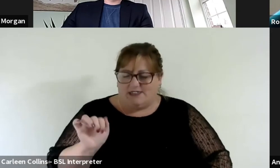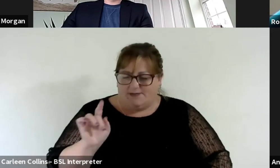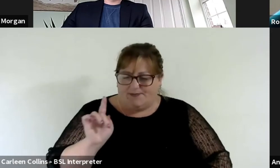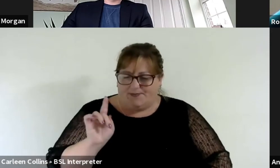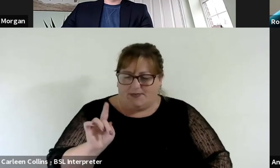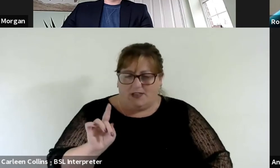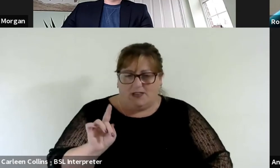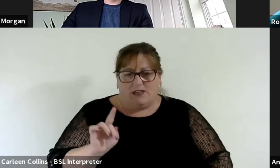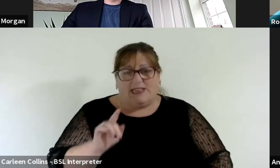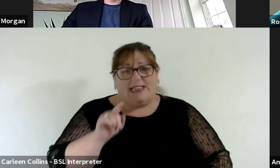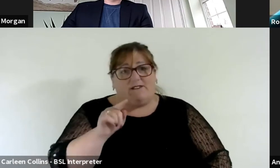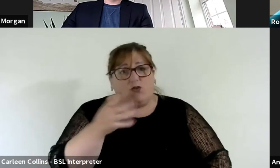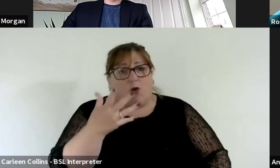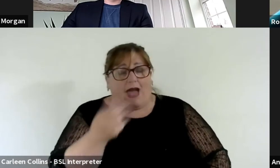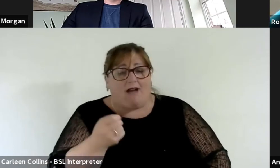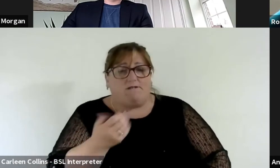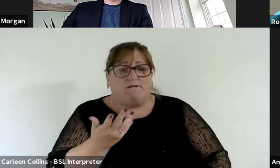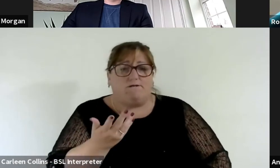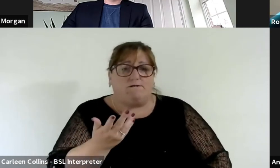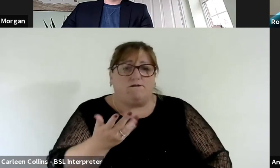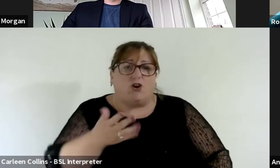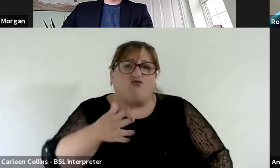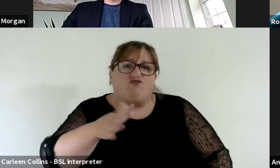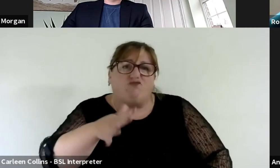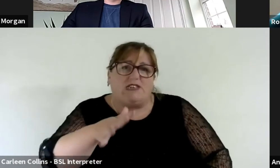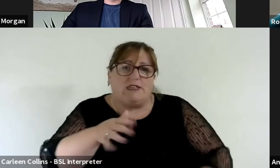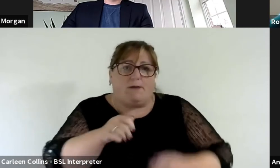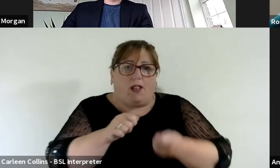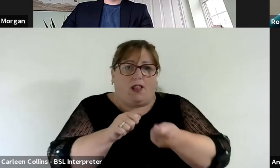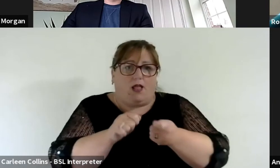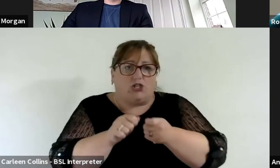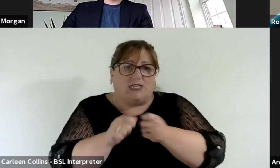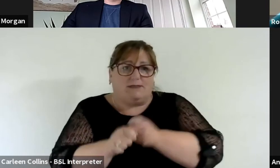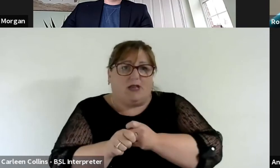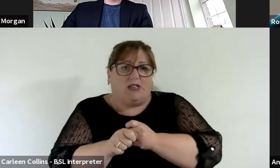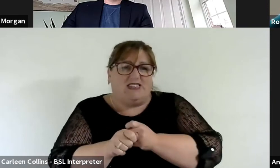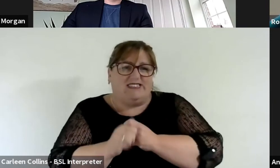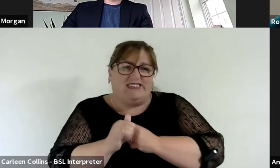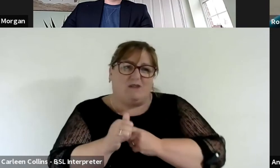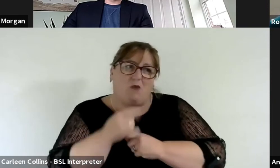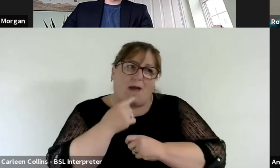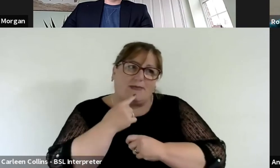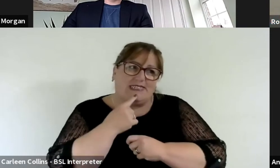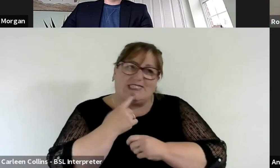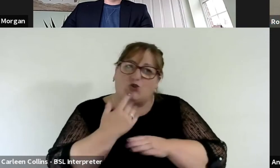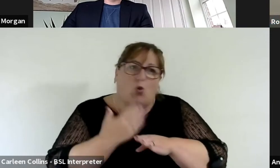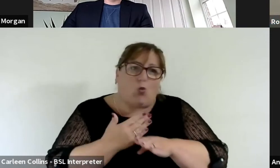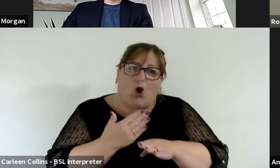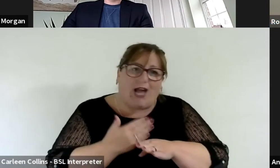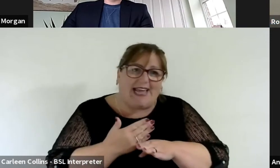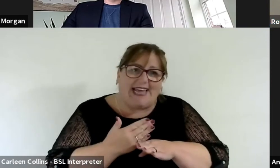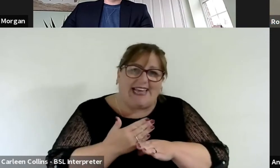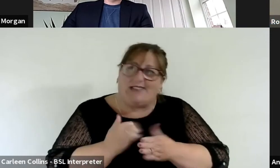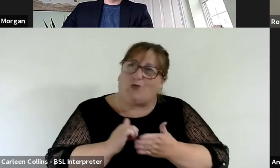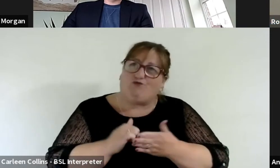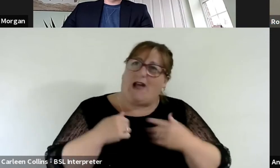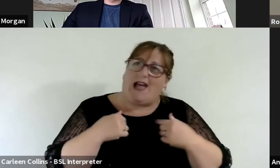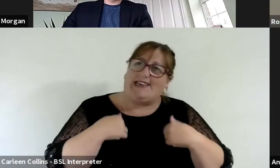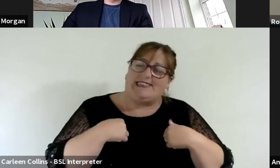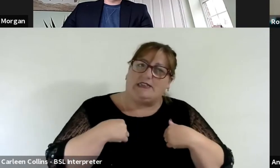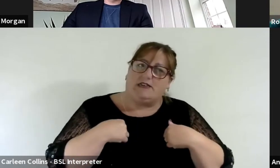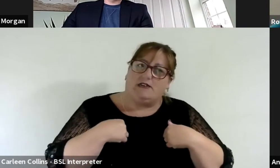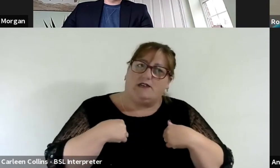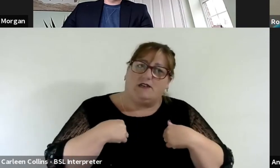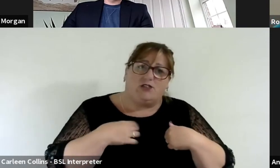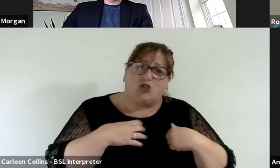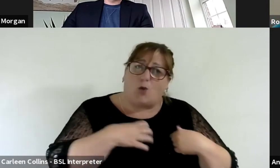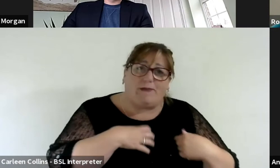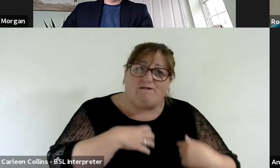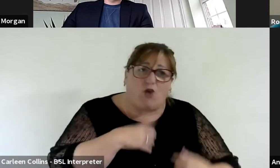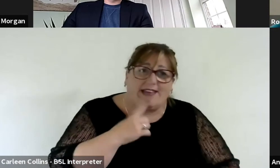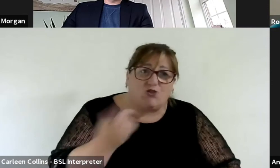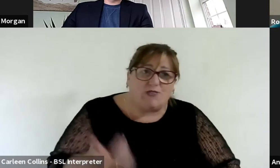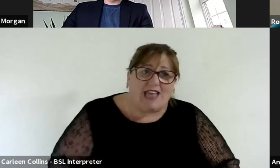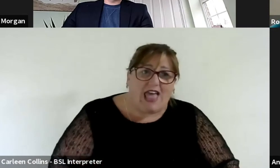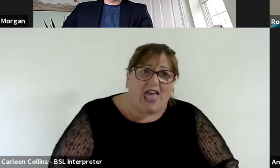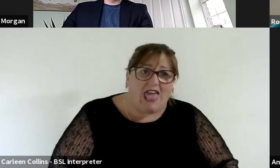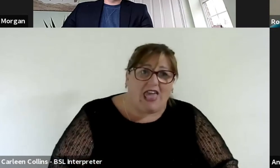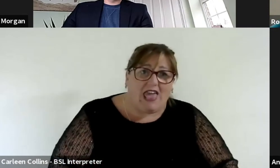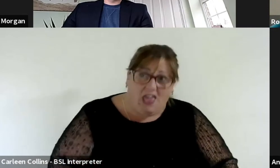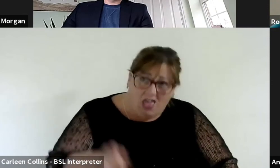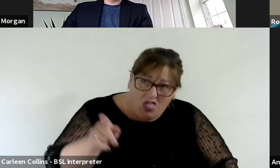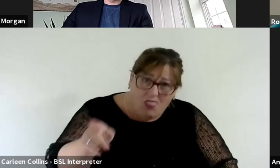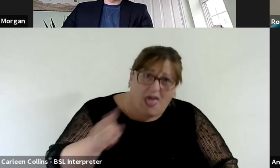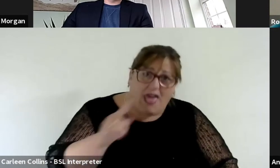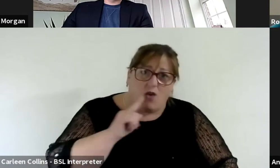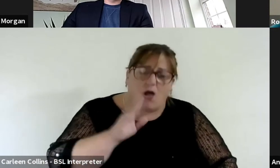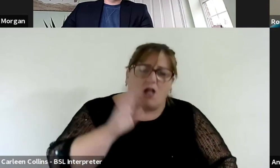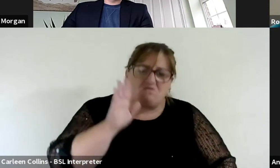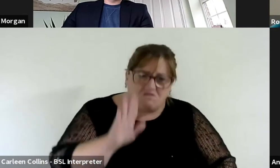Sometimes they can be very simple.